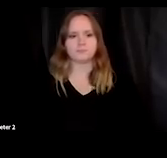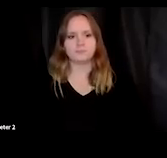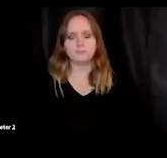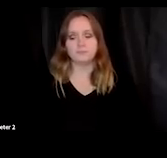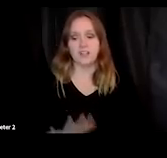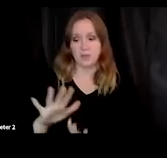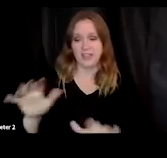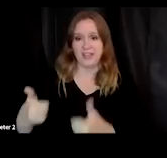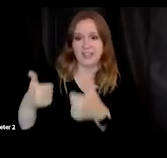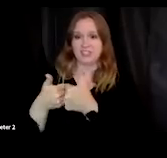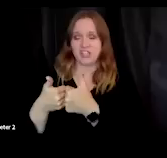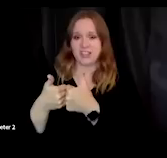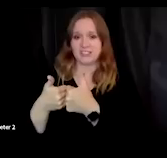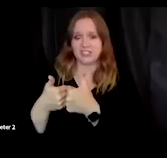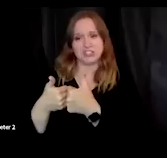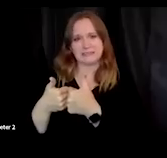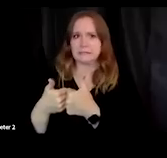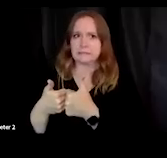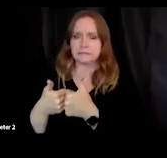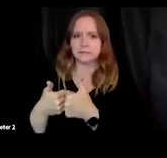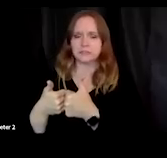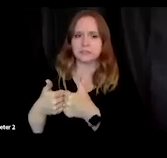to actually accomplishing these tasks and so they tend to mount.